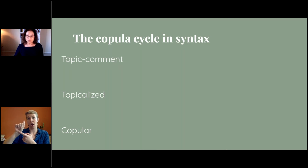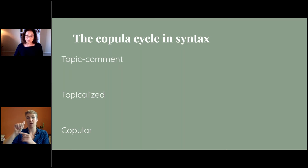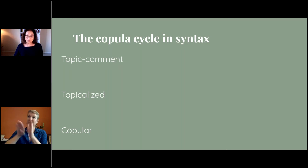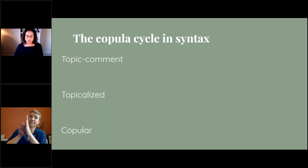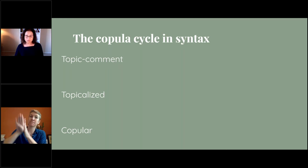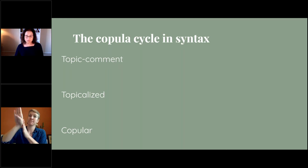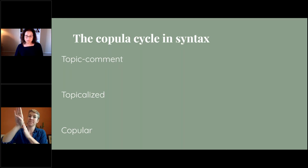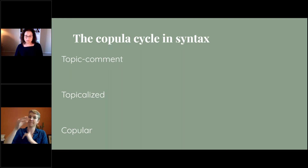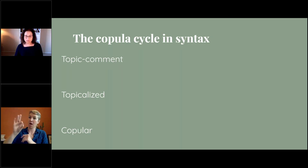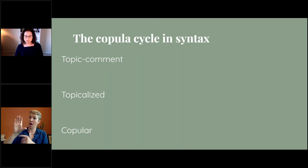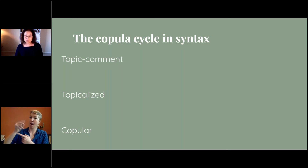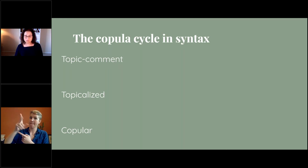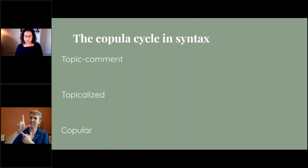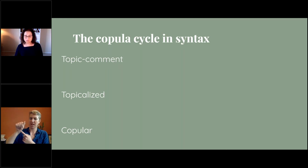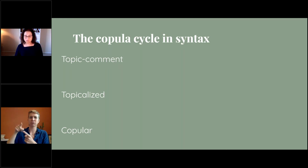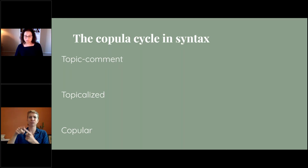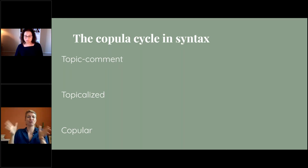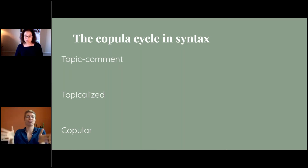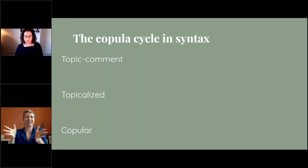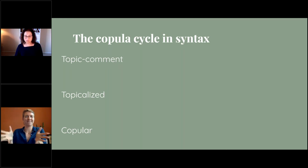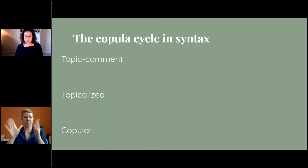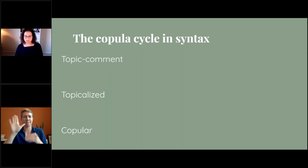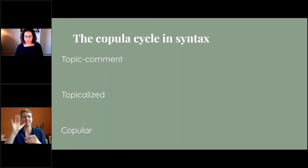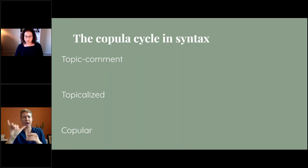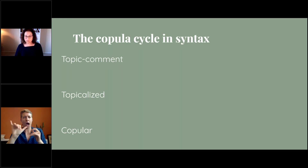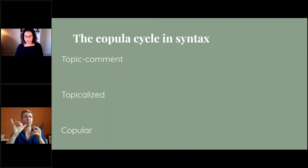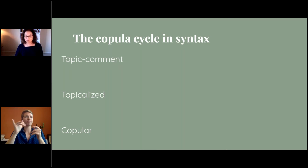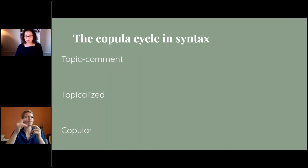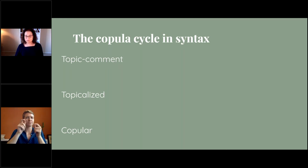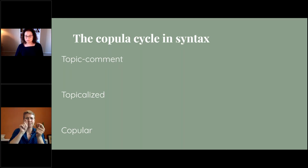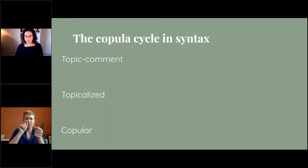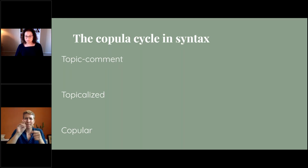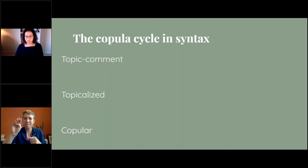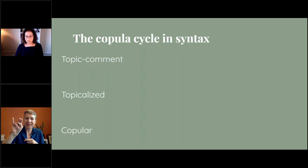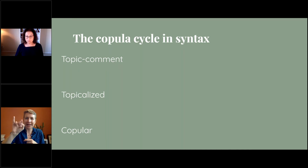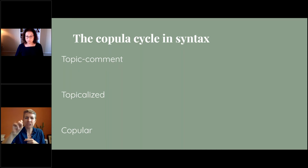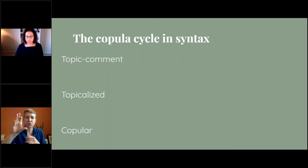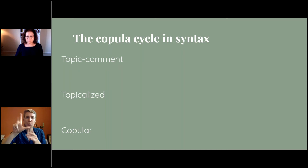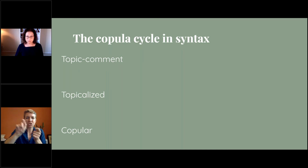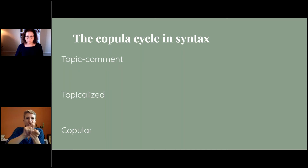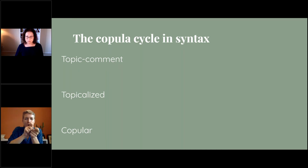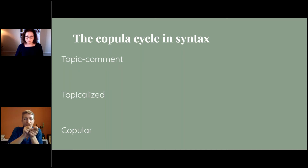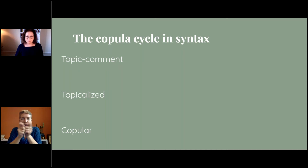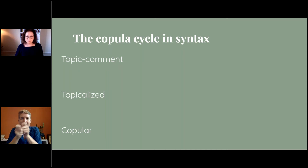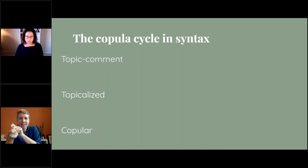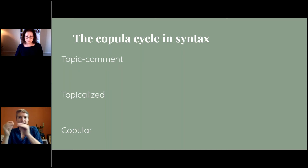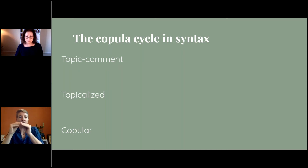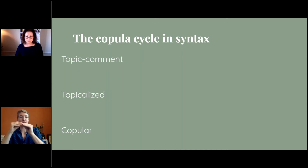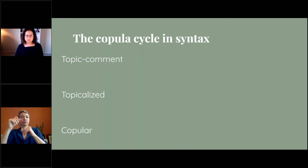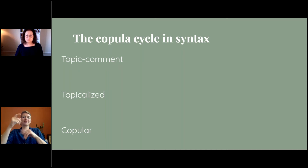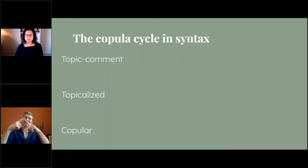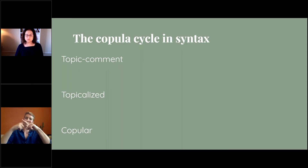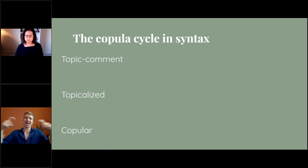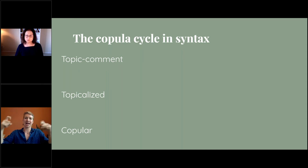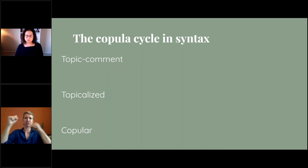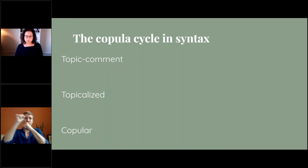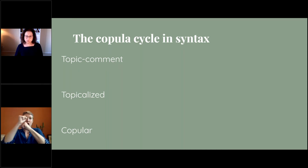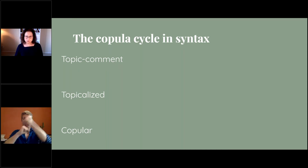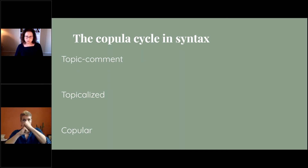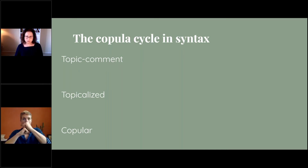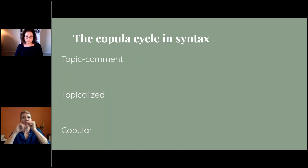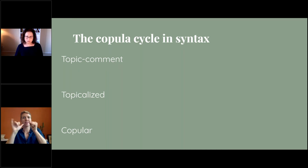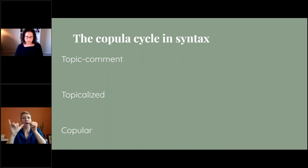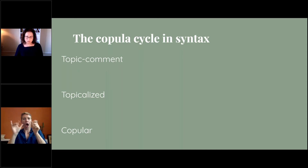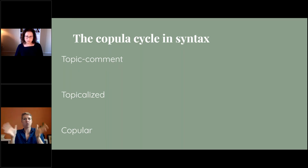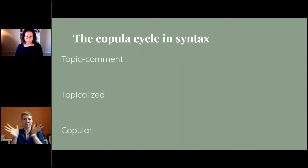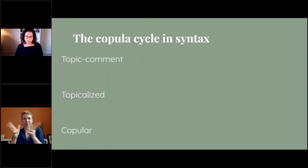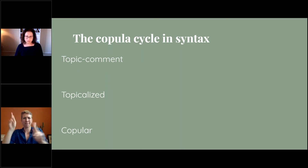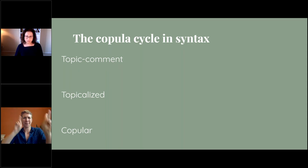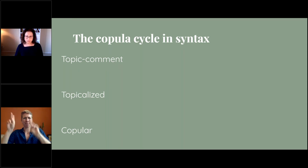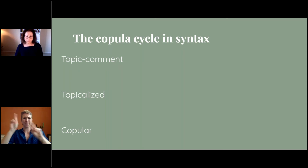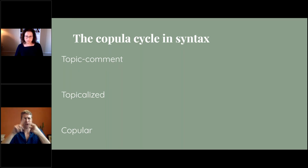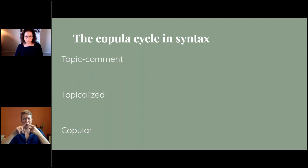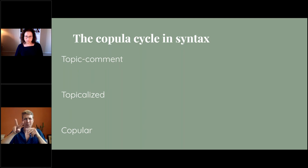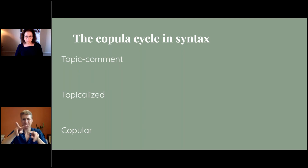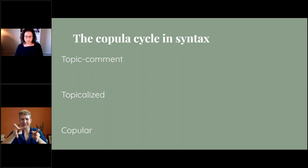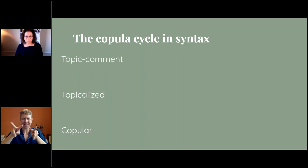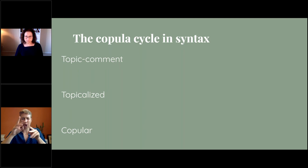So, the development of copula is driven by really minuscule changes in syntactic structures.